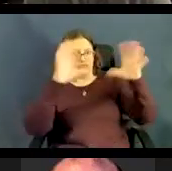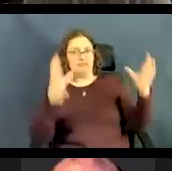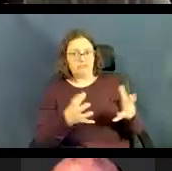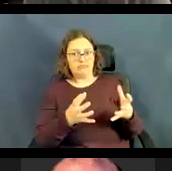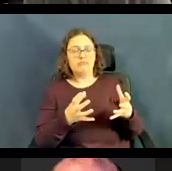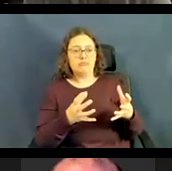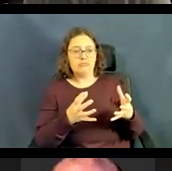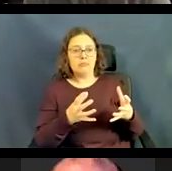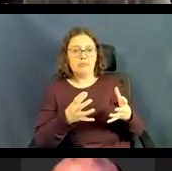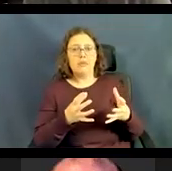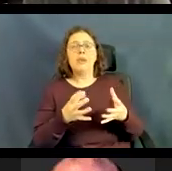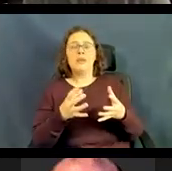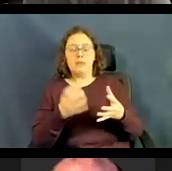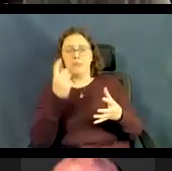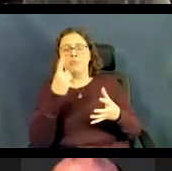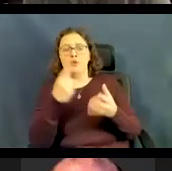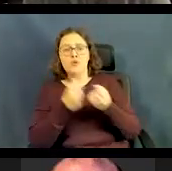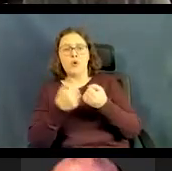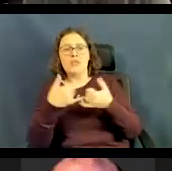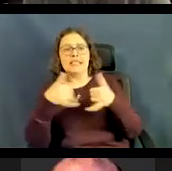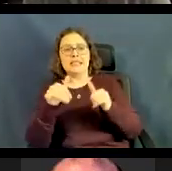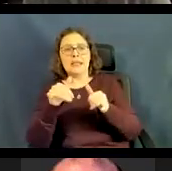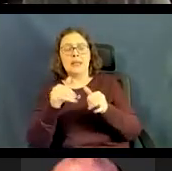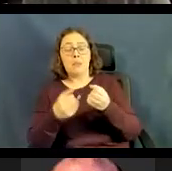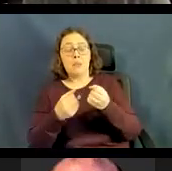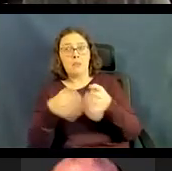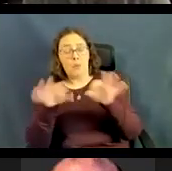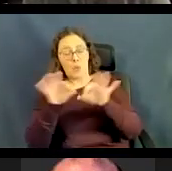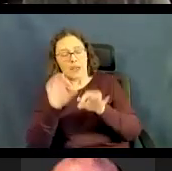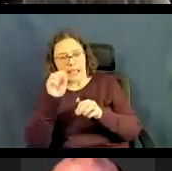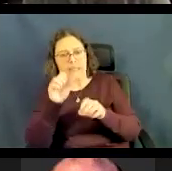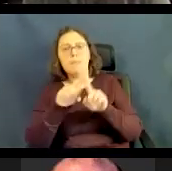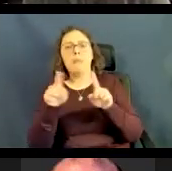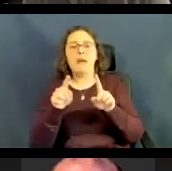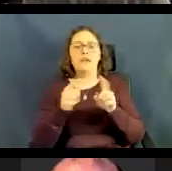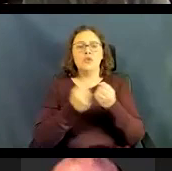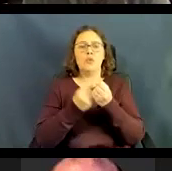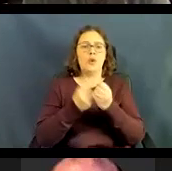Let's take a look at how Josie's homepage is set up. So, I changed the banner to pink.